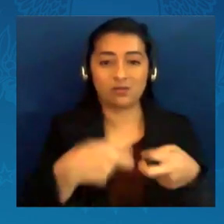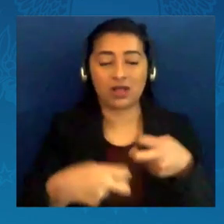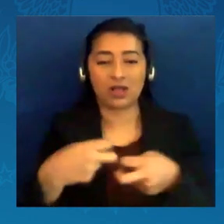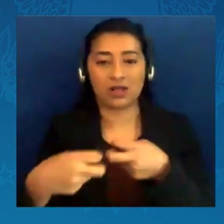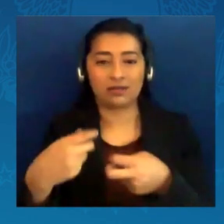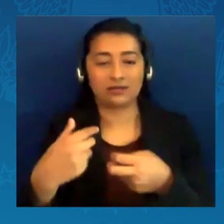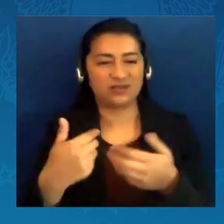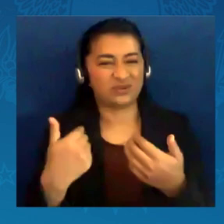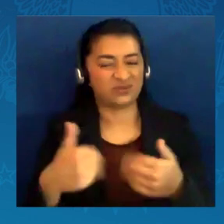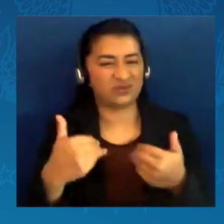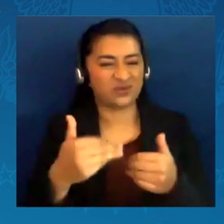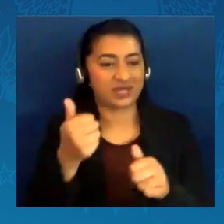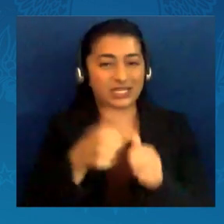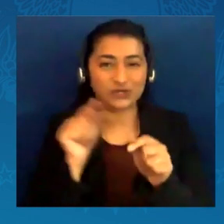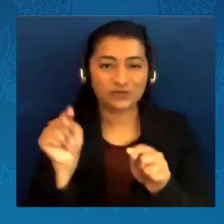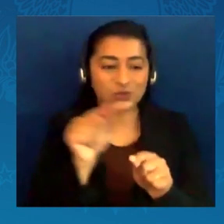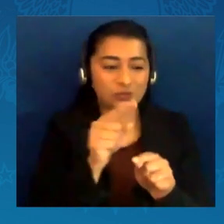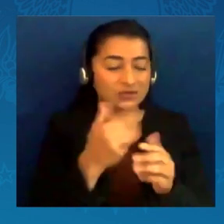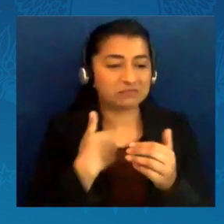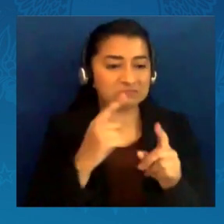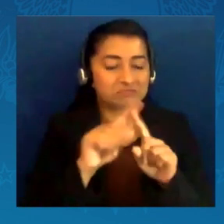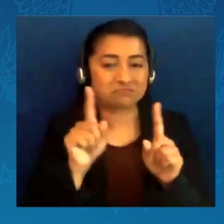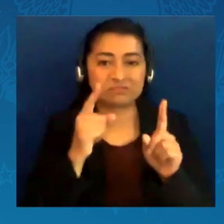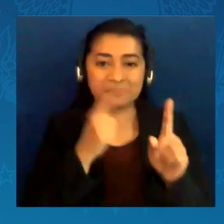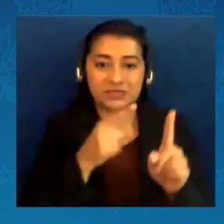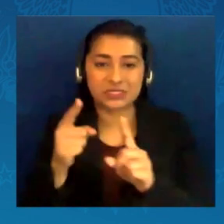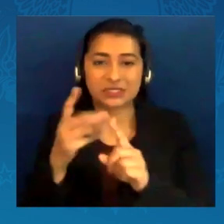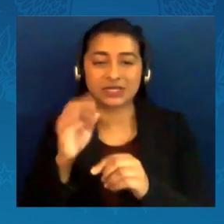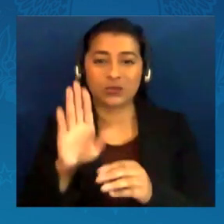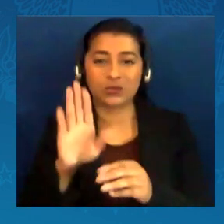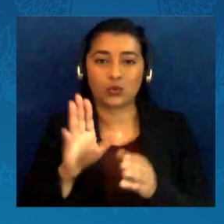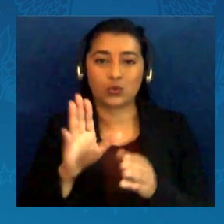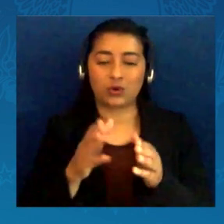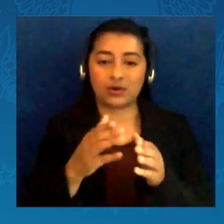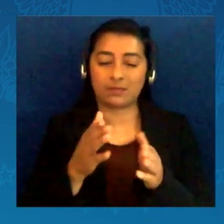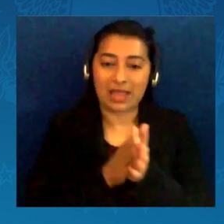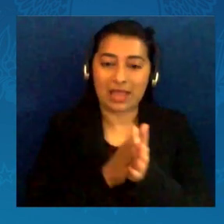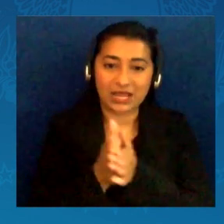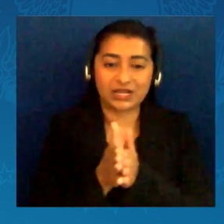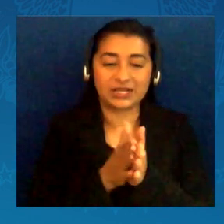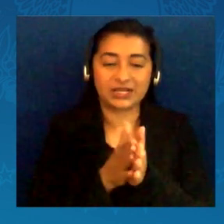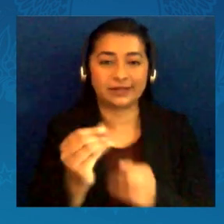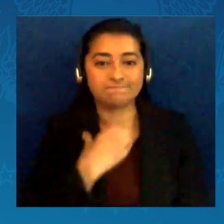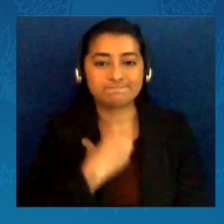with the passion that you bring to it is just. Outstanding, outstanding.